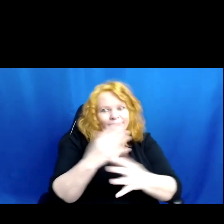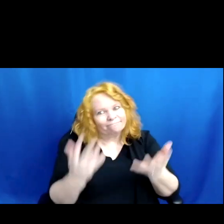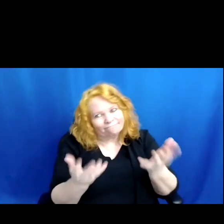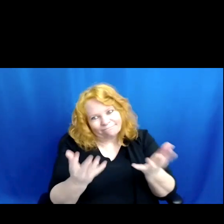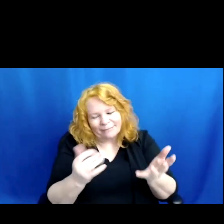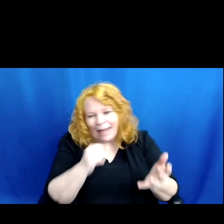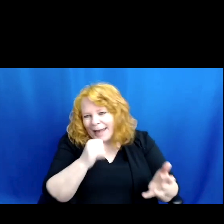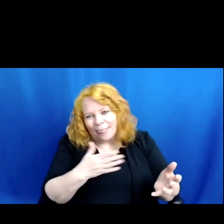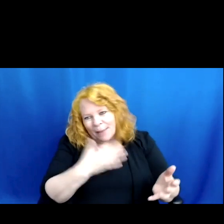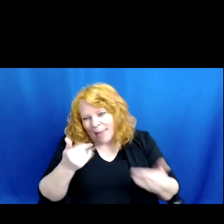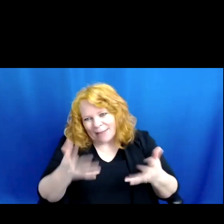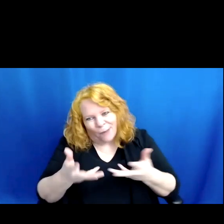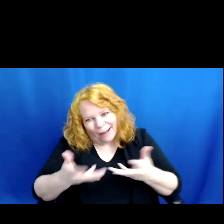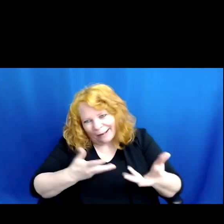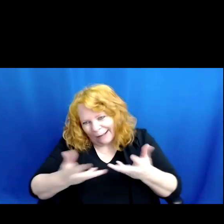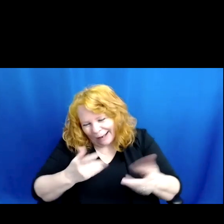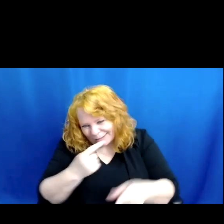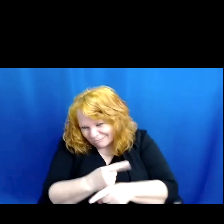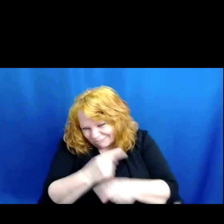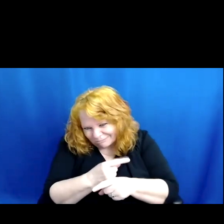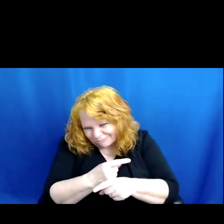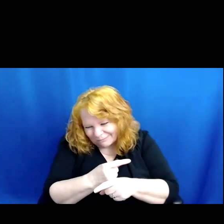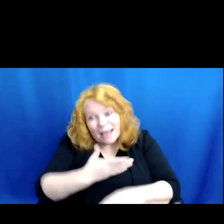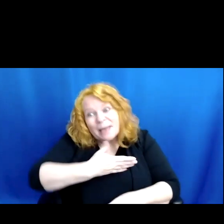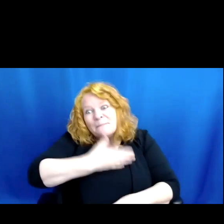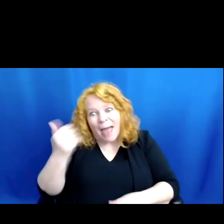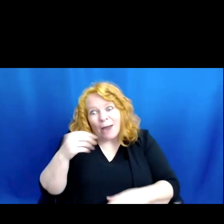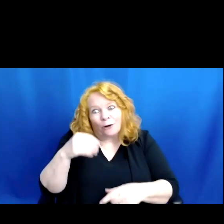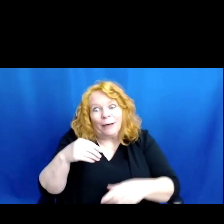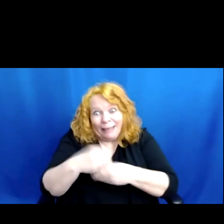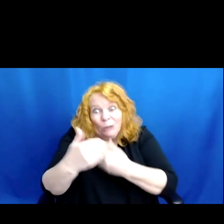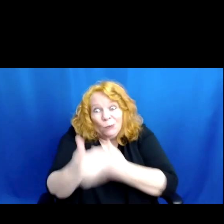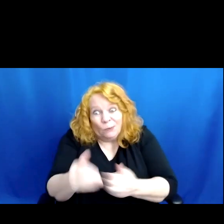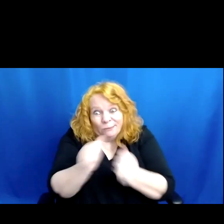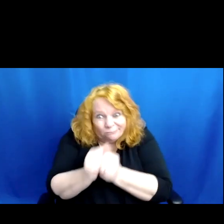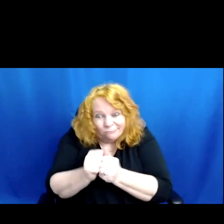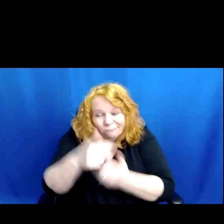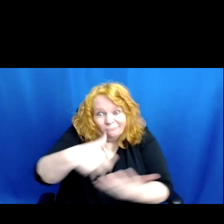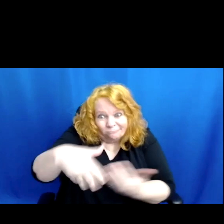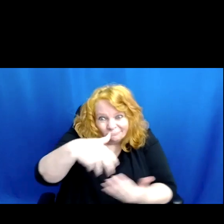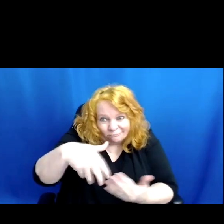Is it? It’s always better if we are in the room with each other. I’ve been to America and I’ve done lots of training over in American and have met